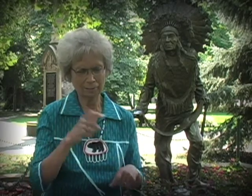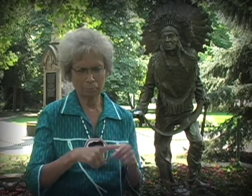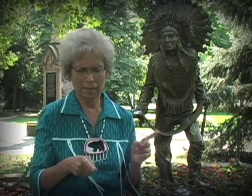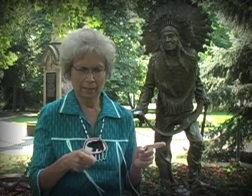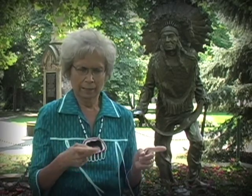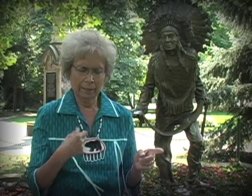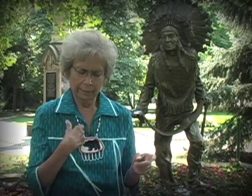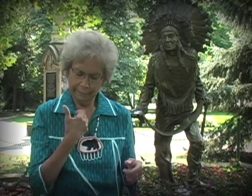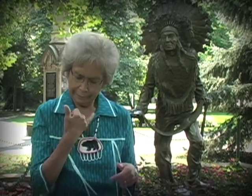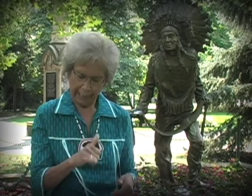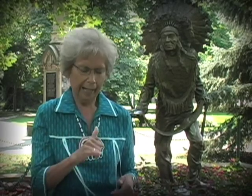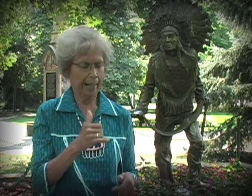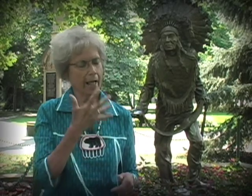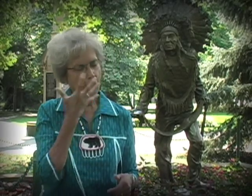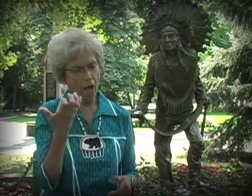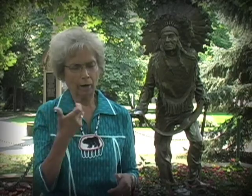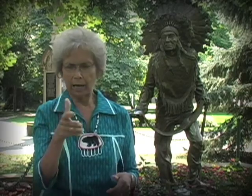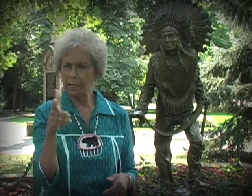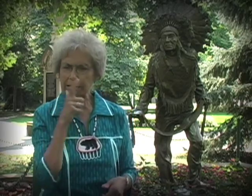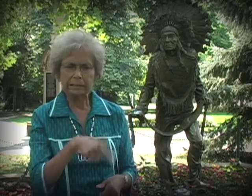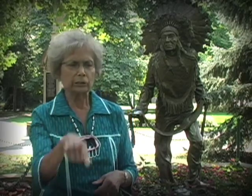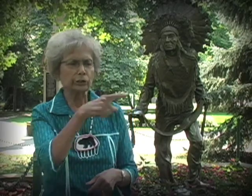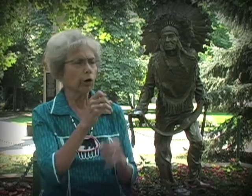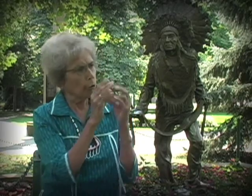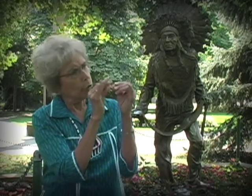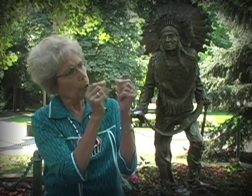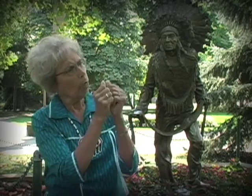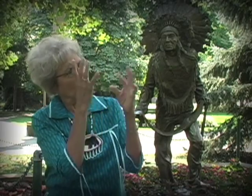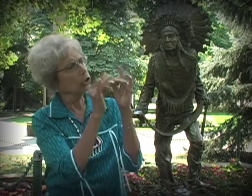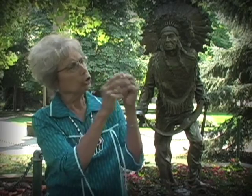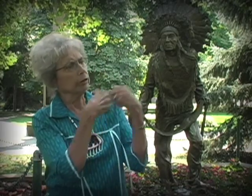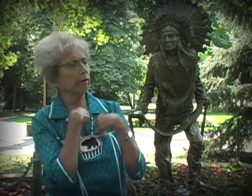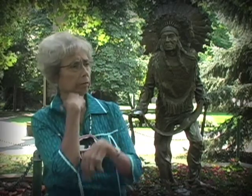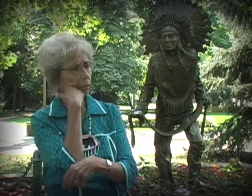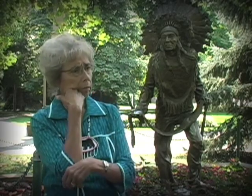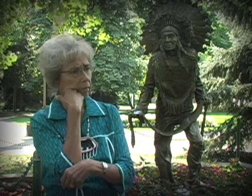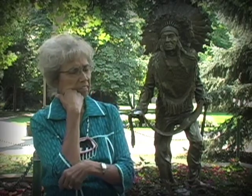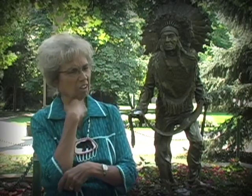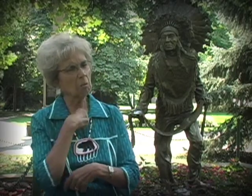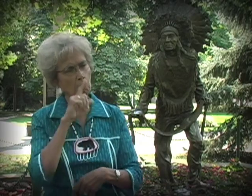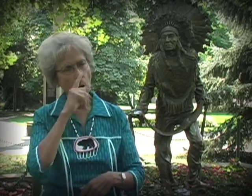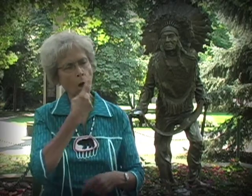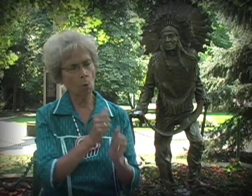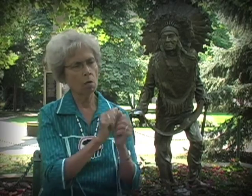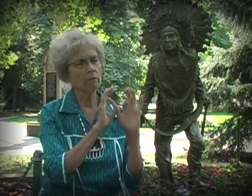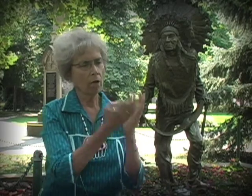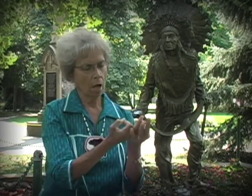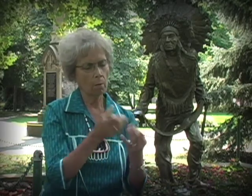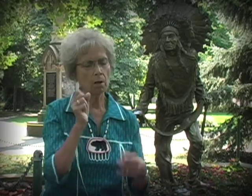I still am angry because my siblings chat with my father leaving me out. I become bored with my family.